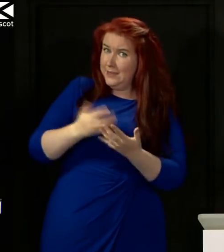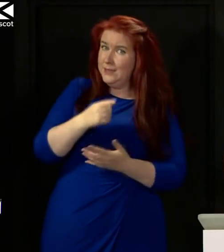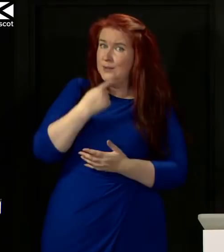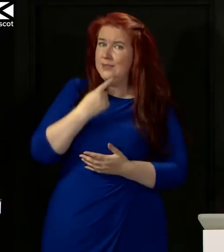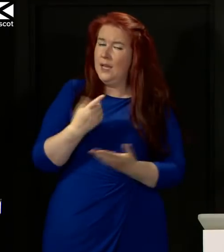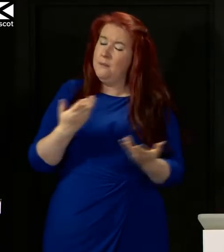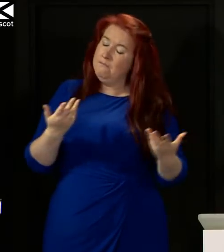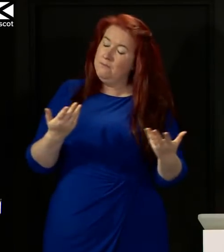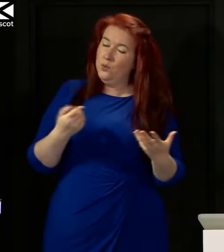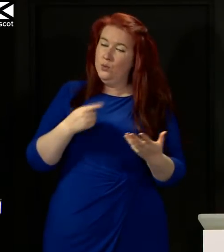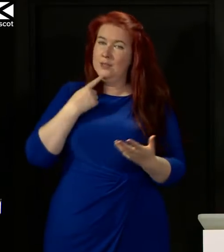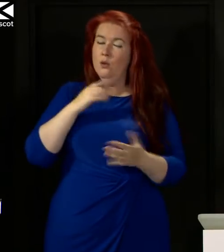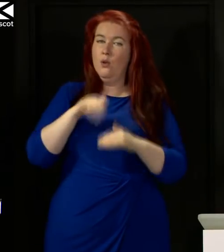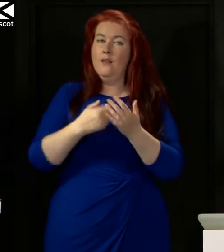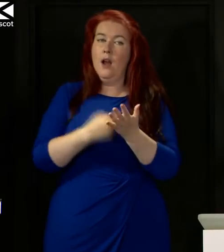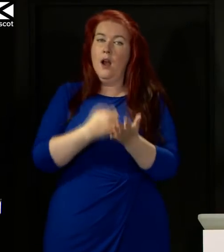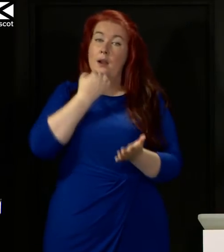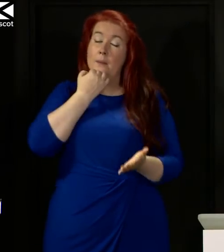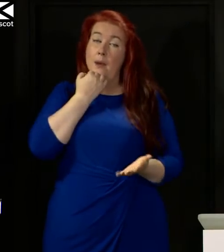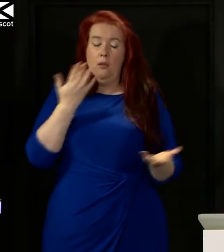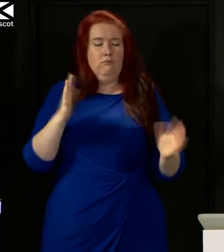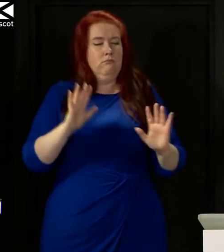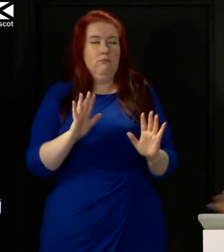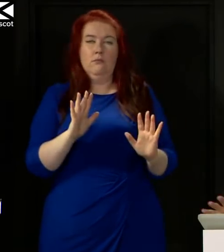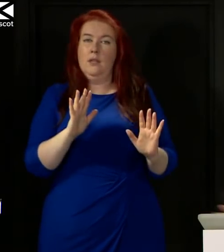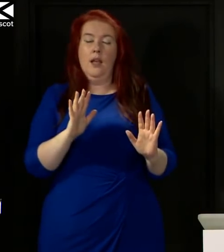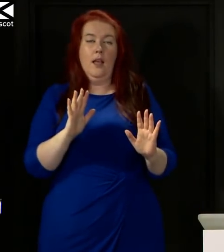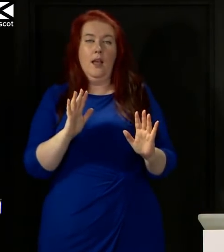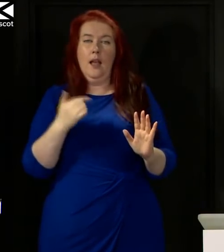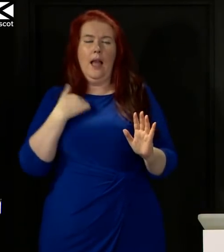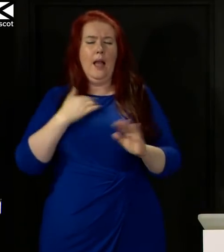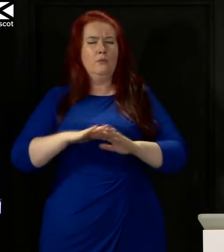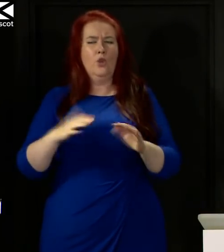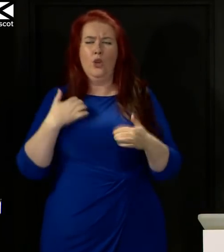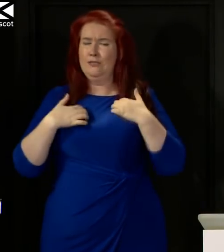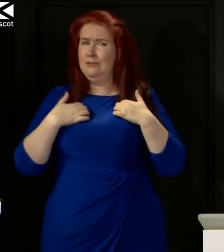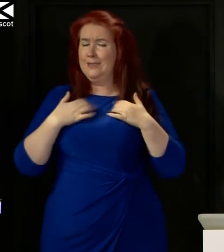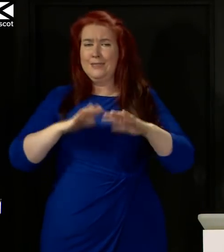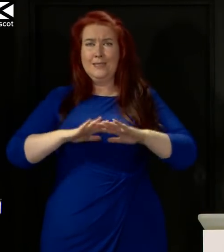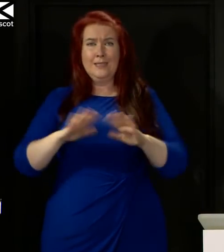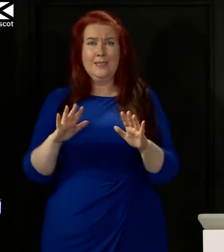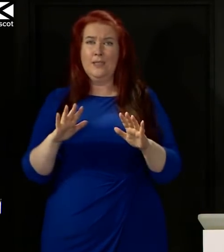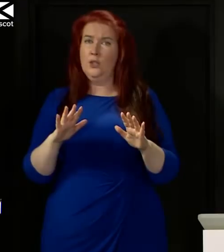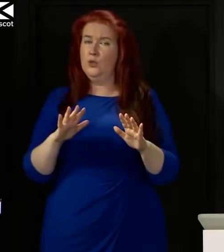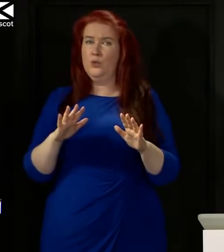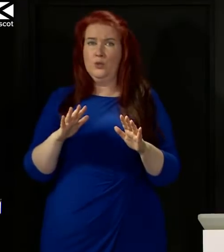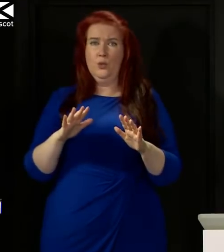get me wrong, I have no interest at all, zero interest, in keeping any part of the country